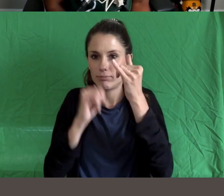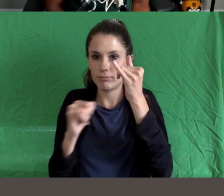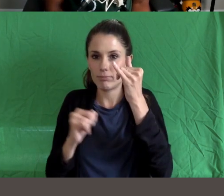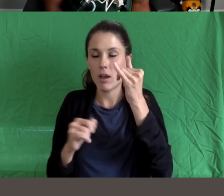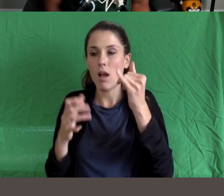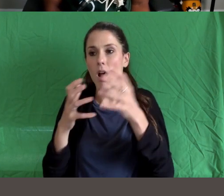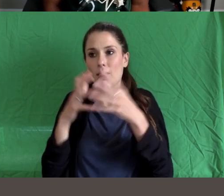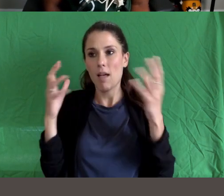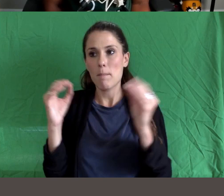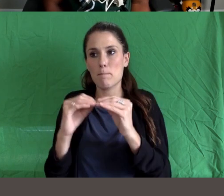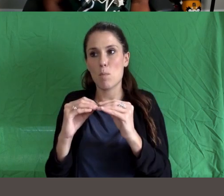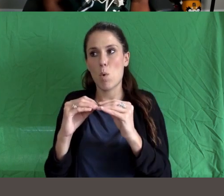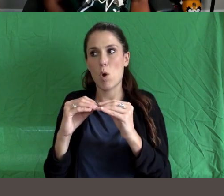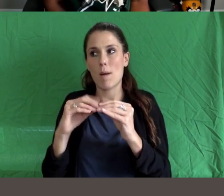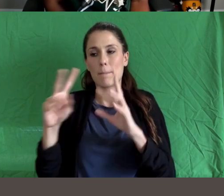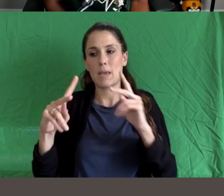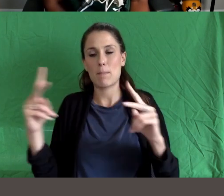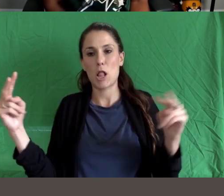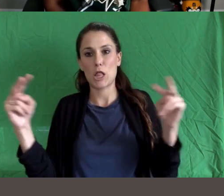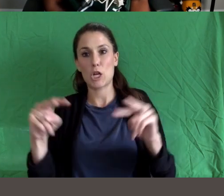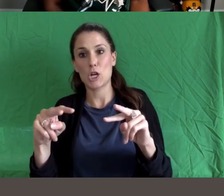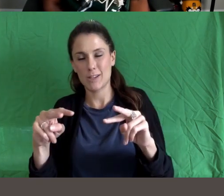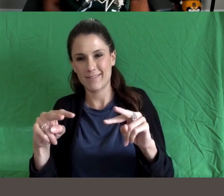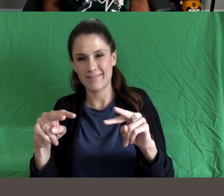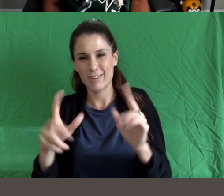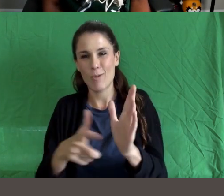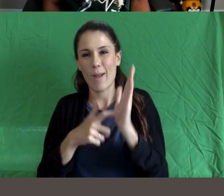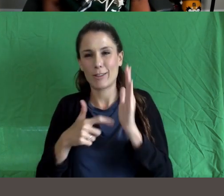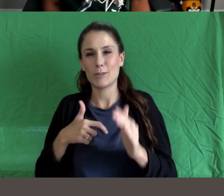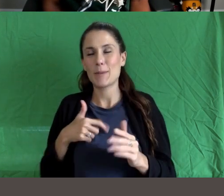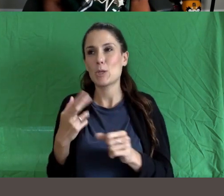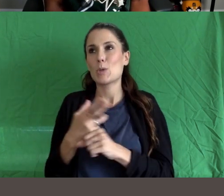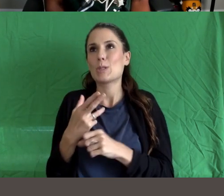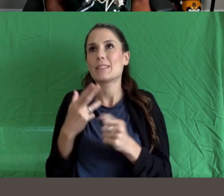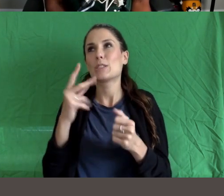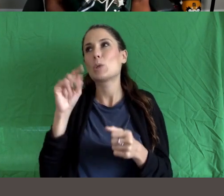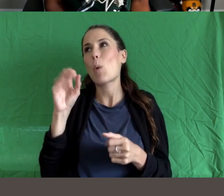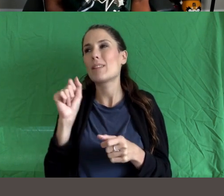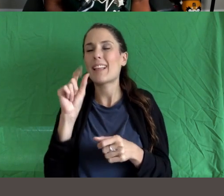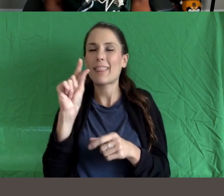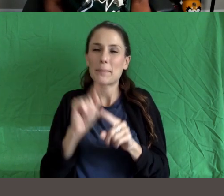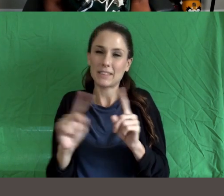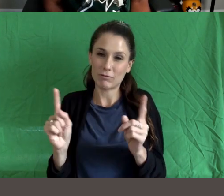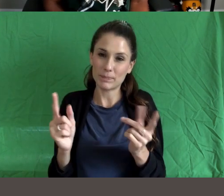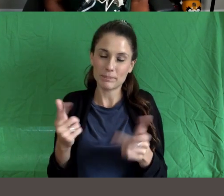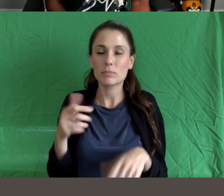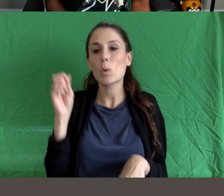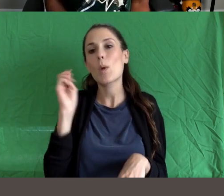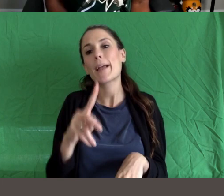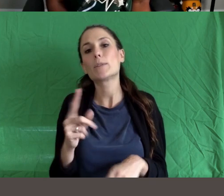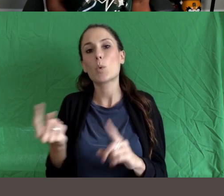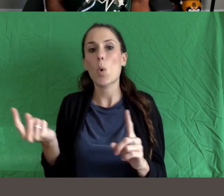eyes are on, and that requires me to utilize tools a little different. While it is okay to go back